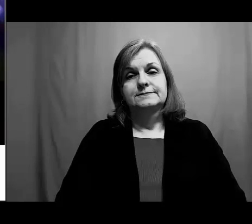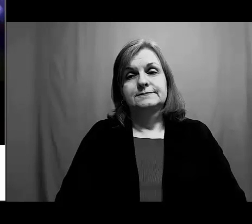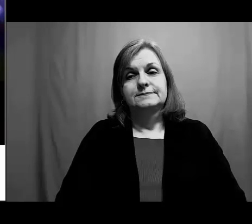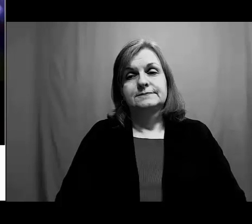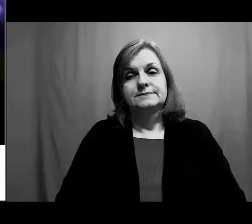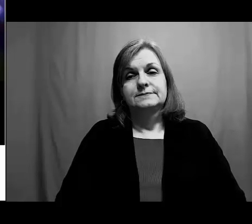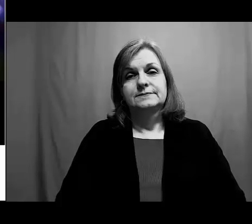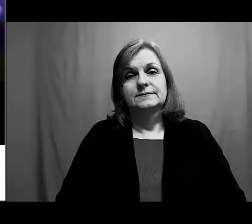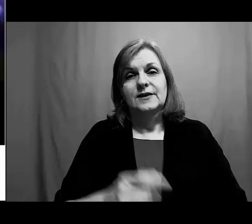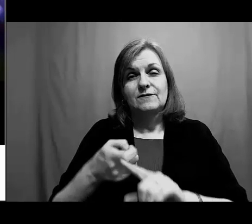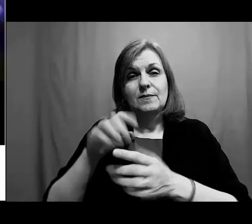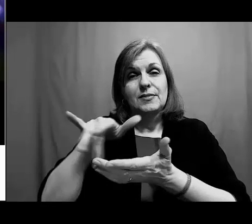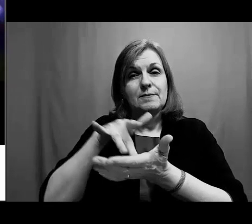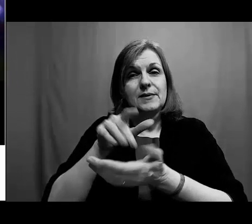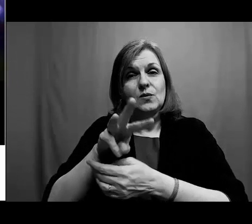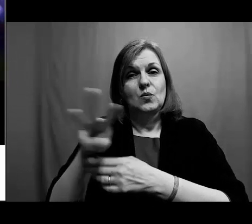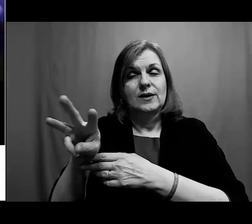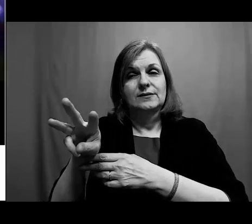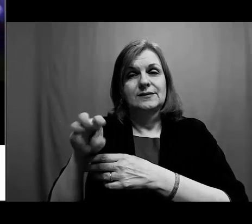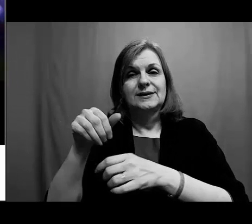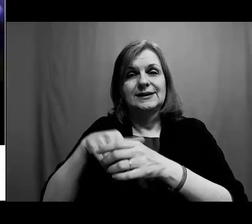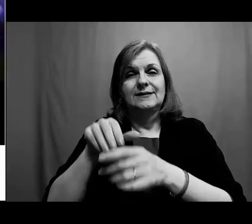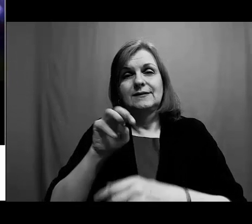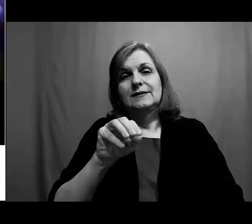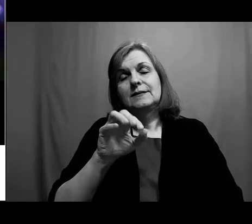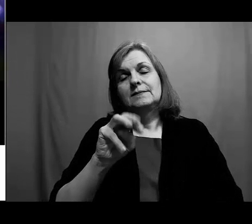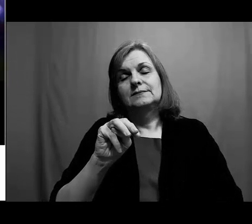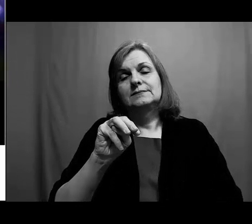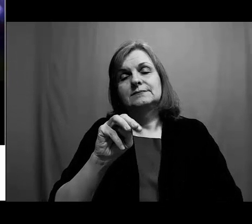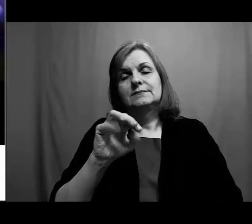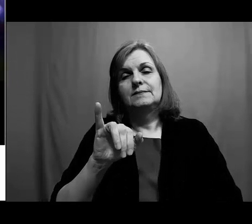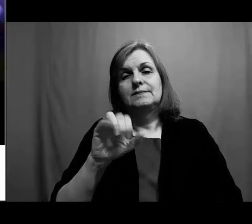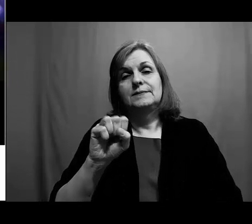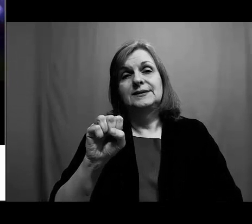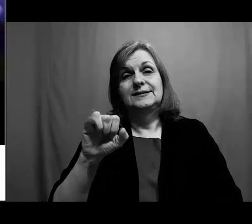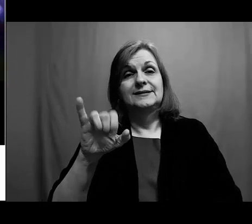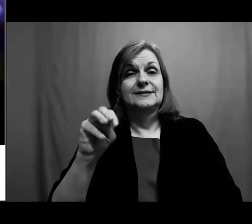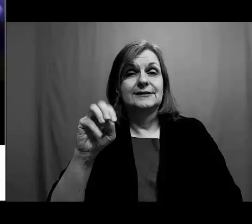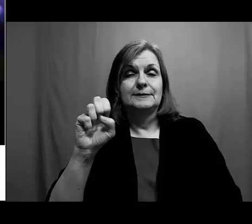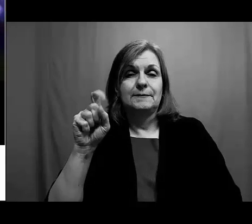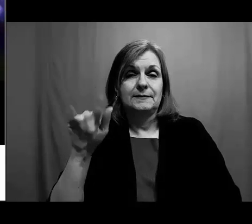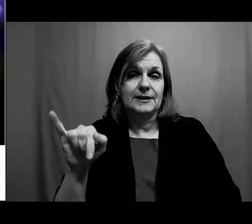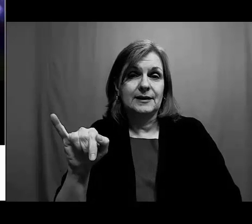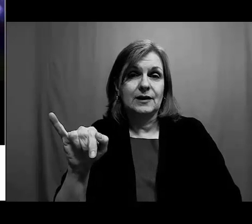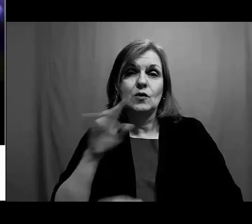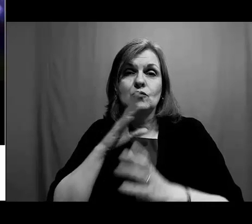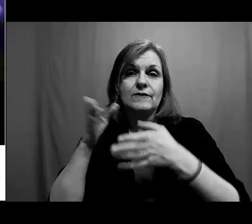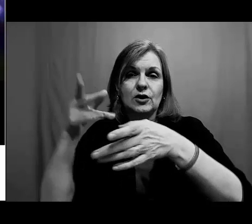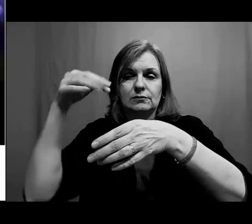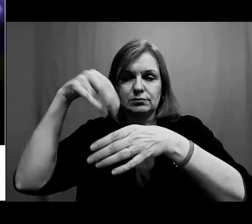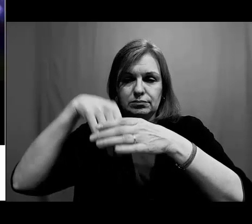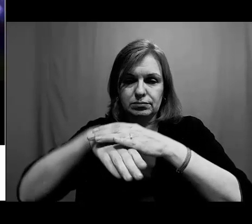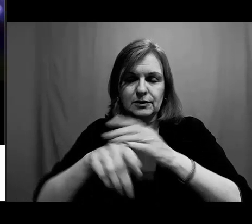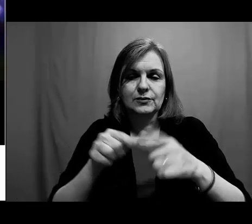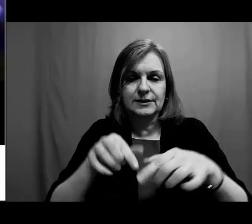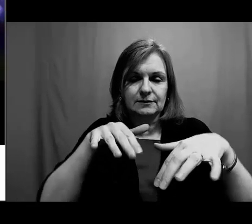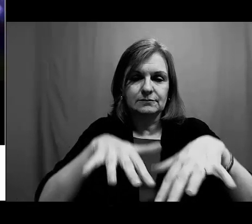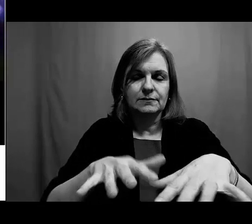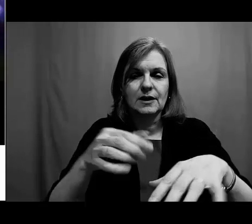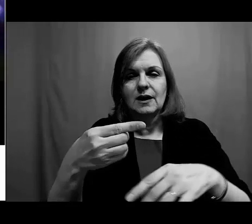in the Midwest it comes down the Mississippi River and empties into the Gulf of Mexico and what you see here are dissolved oxygen